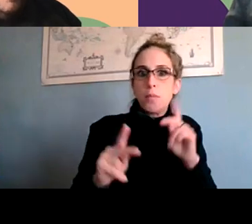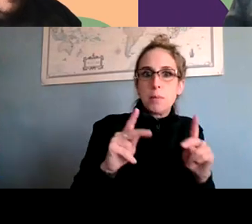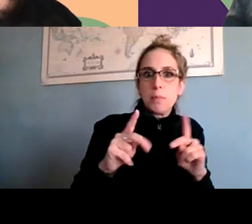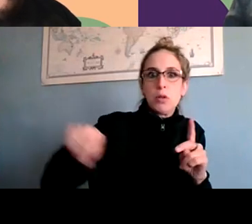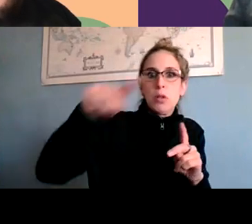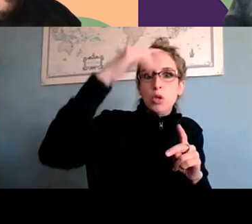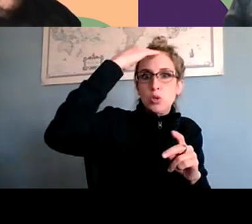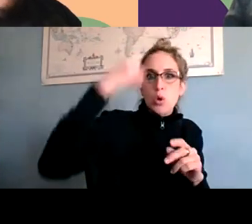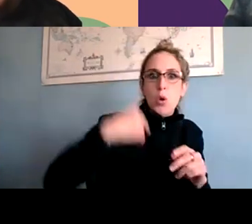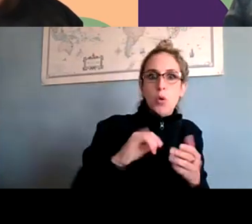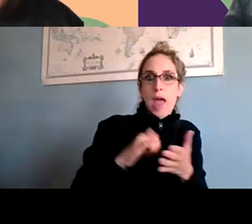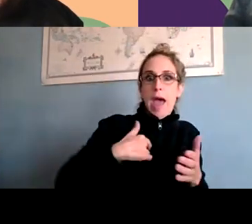Kyle Livie (he/him/his): And now i'm like I say it all the time.